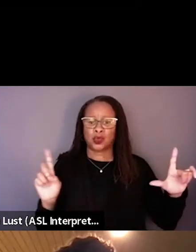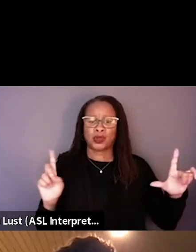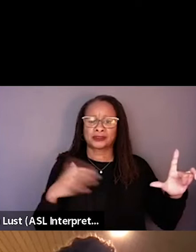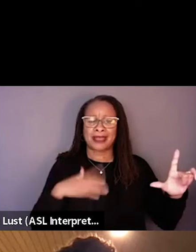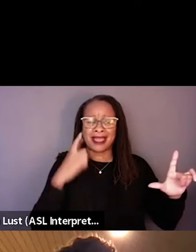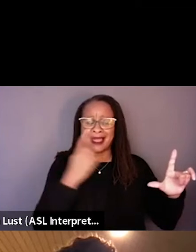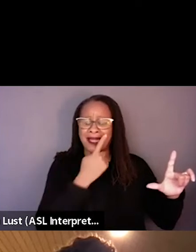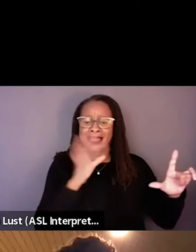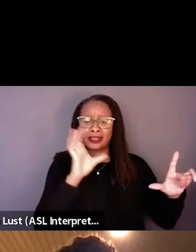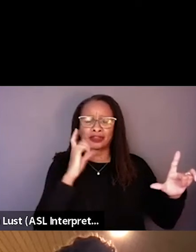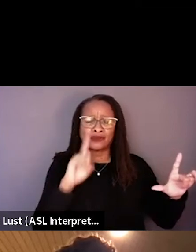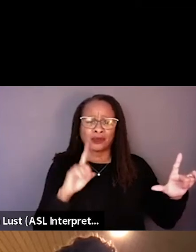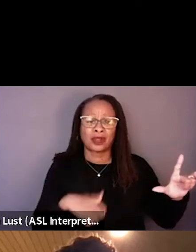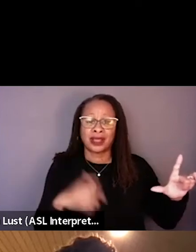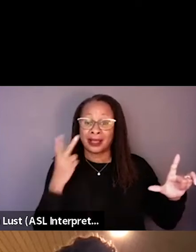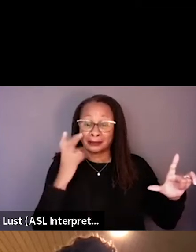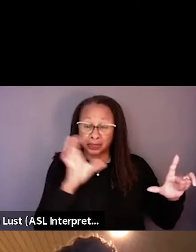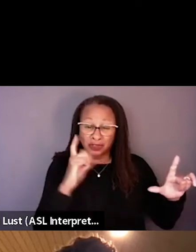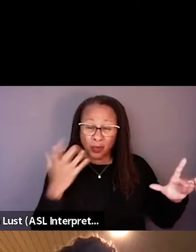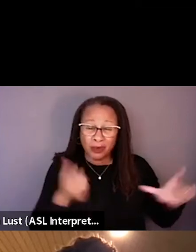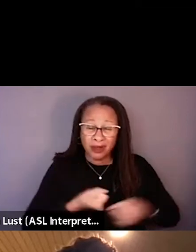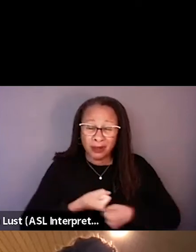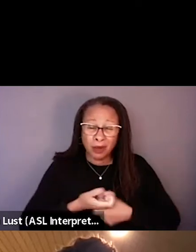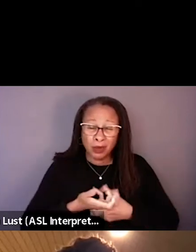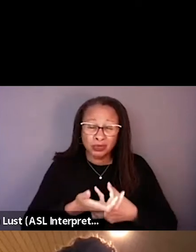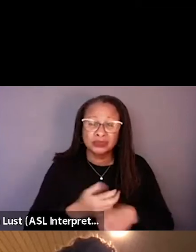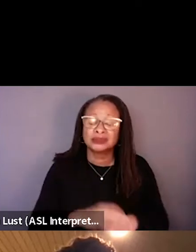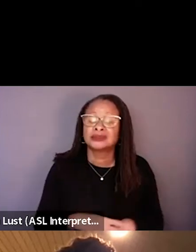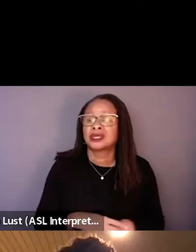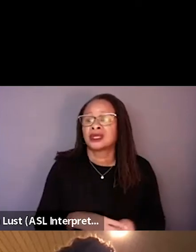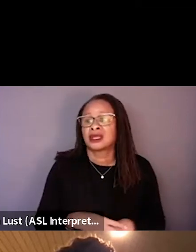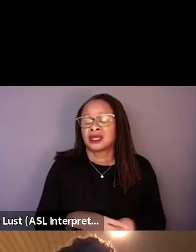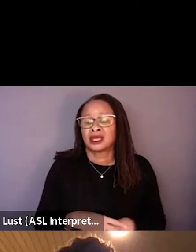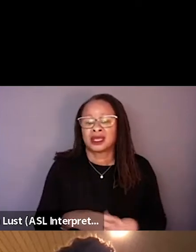I'm always looking for emotion. Where is the emotion happening on screen?